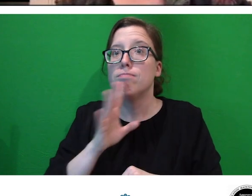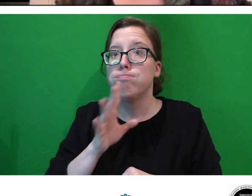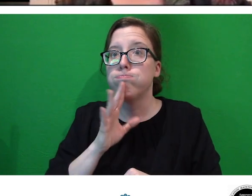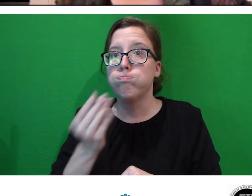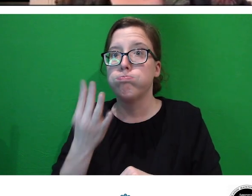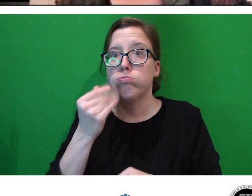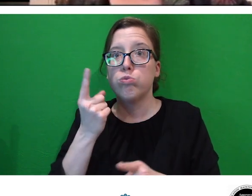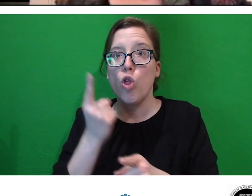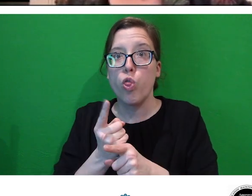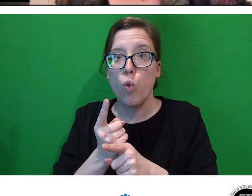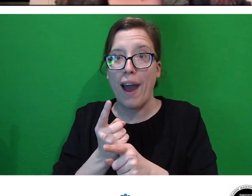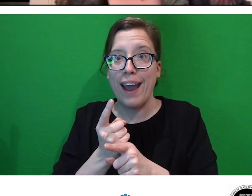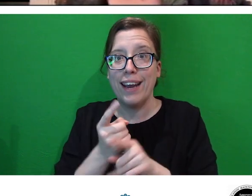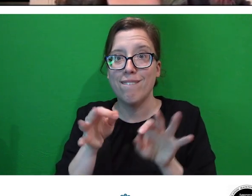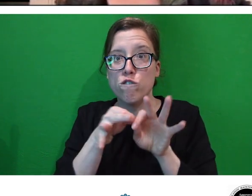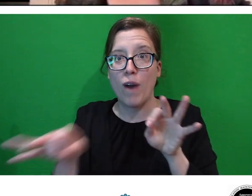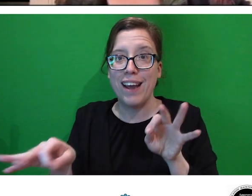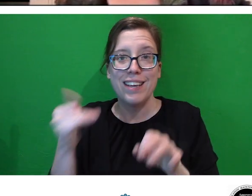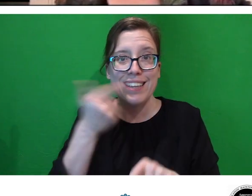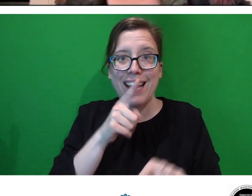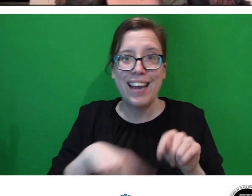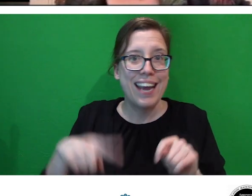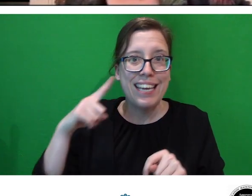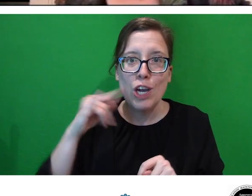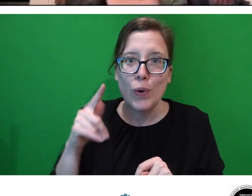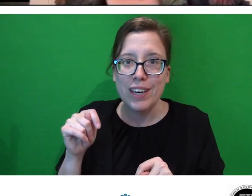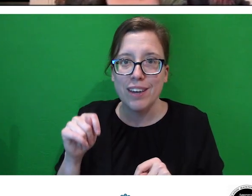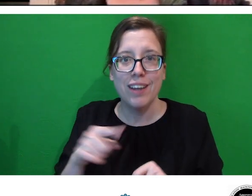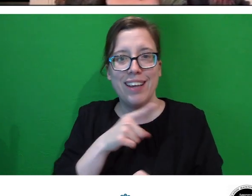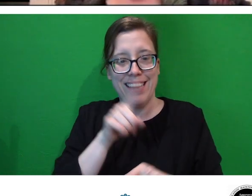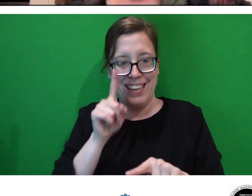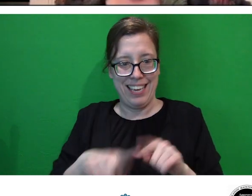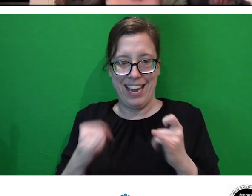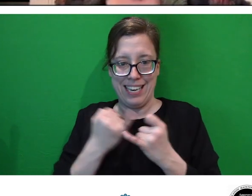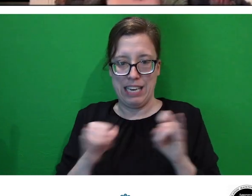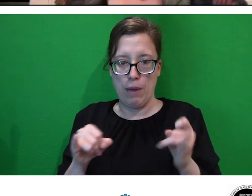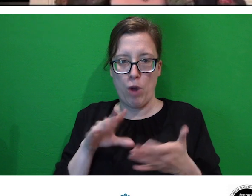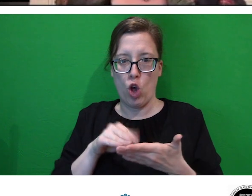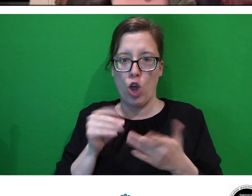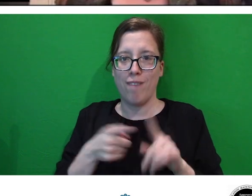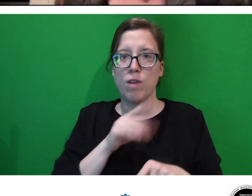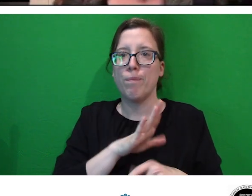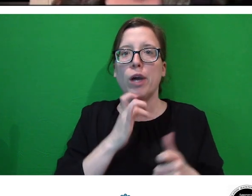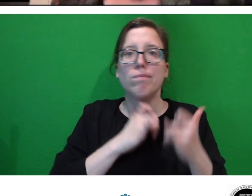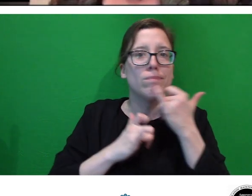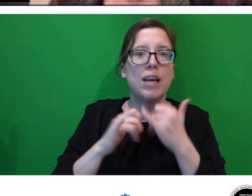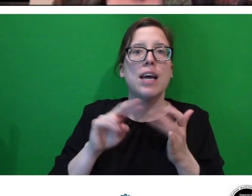They can't understand if the way they use their device actually spoke the right phrase